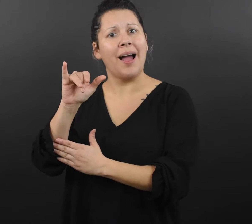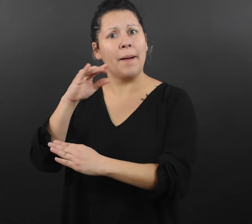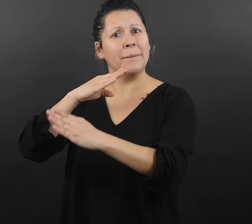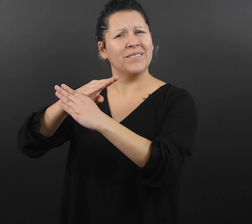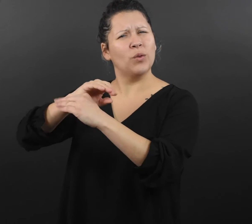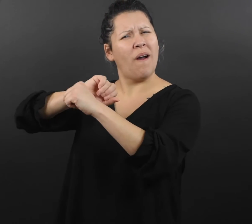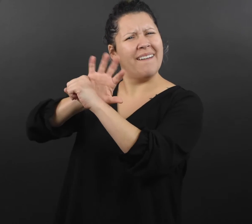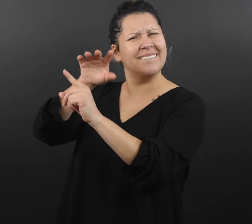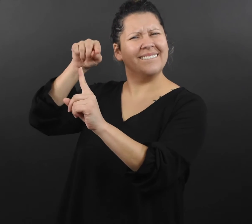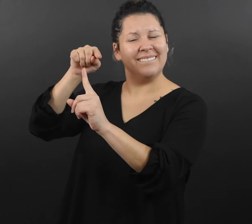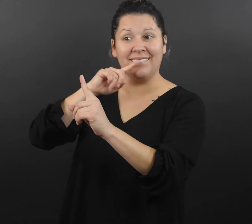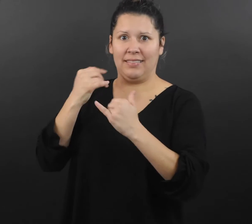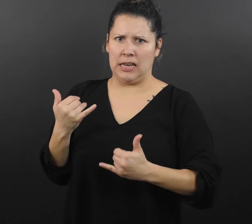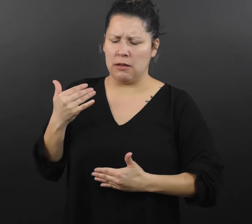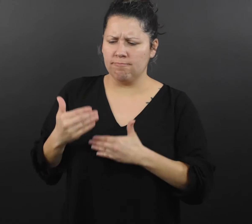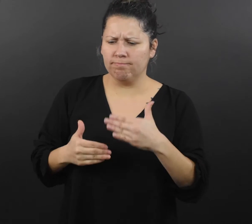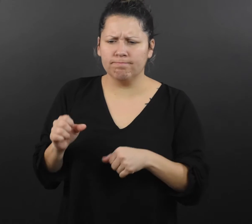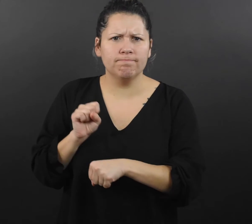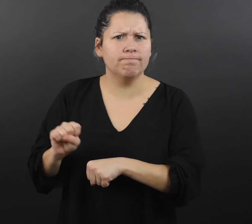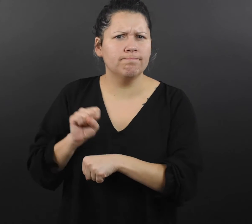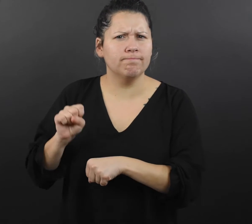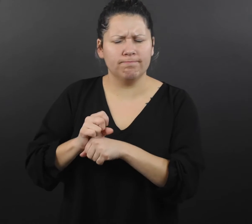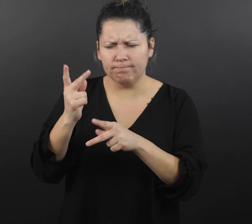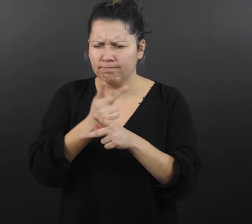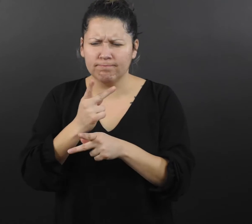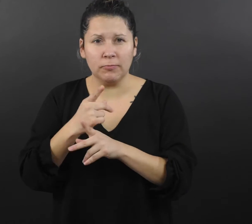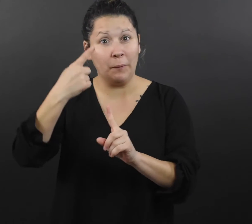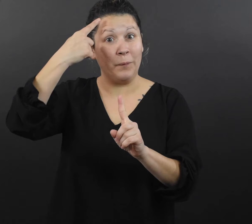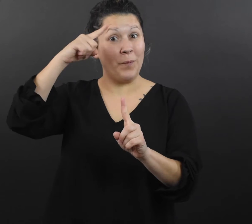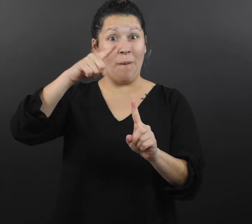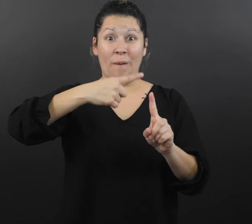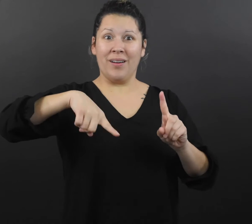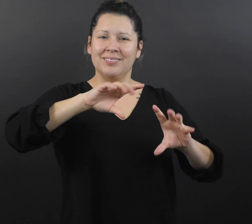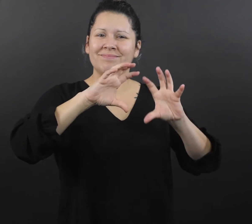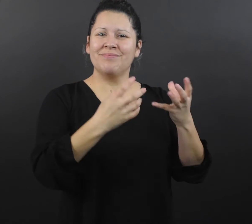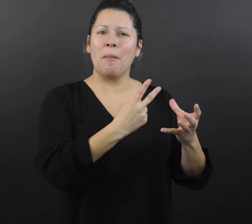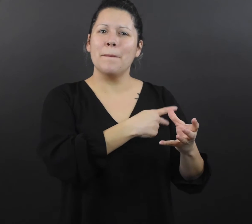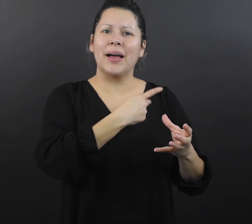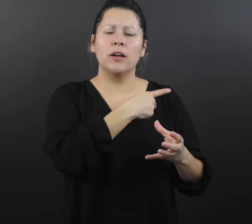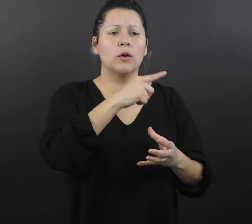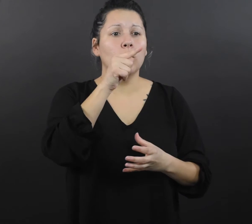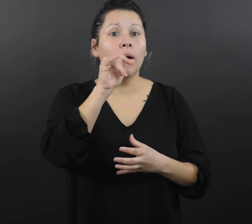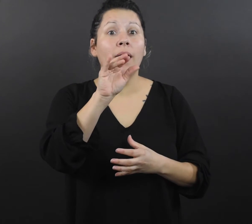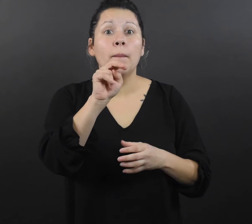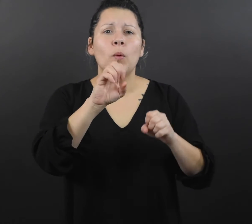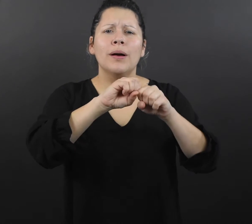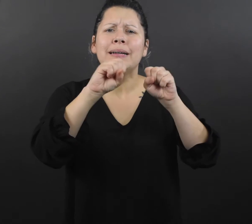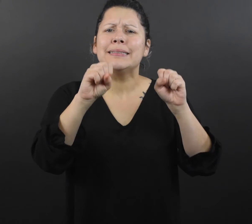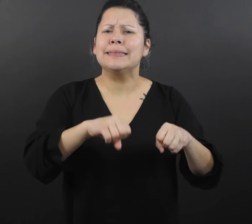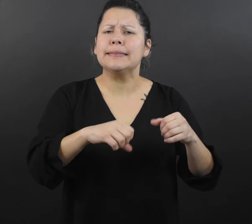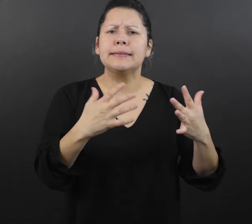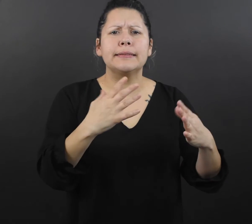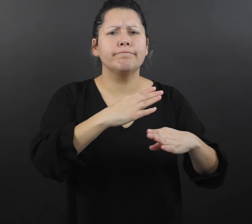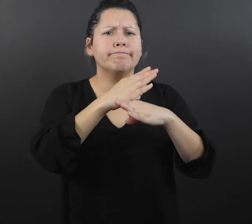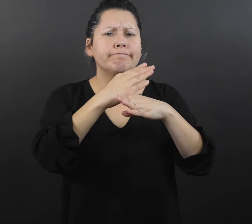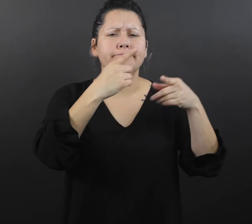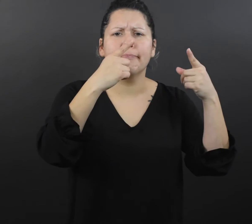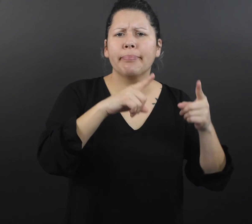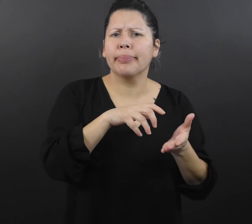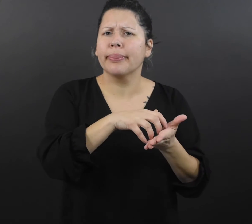of COVID-19 is under development that may be used in immunocompromised patients and